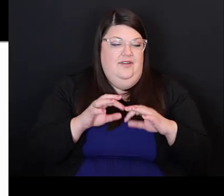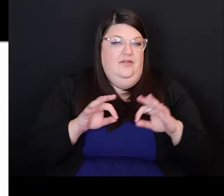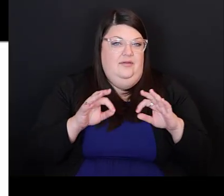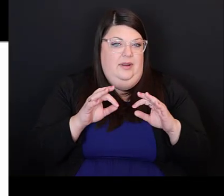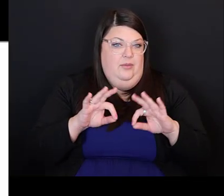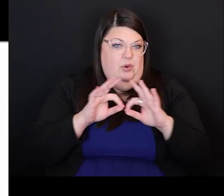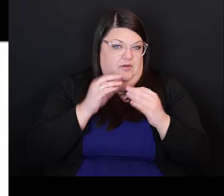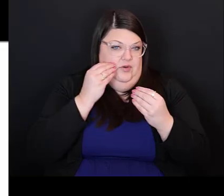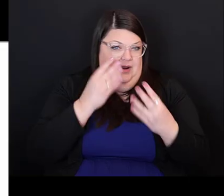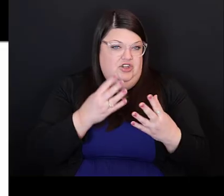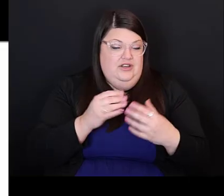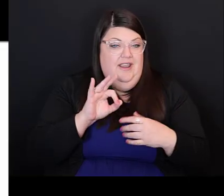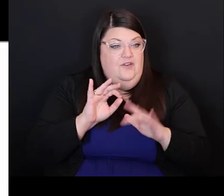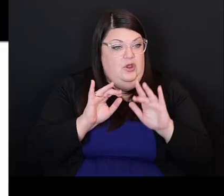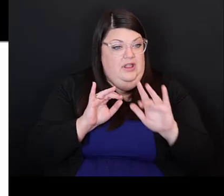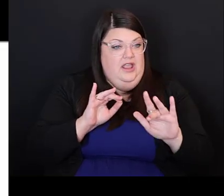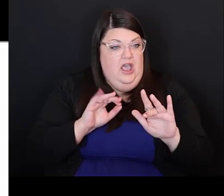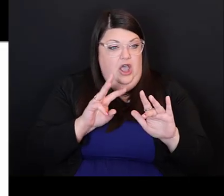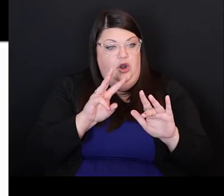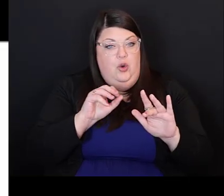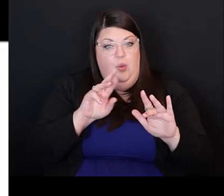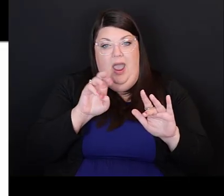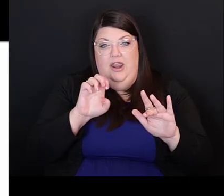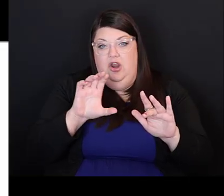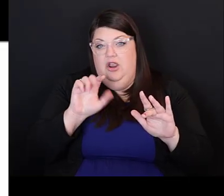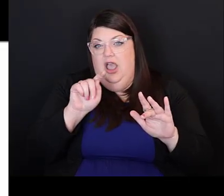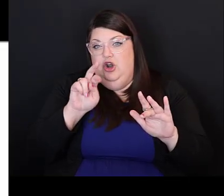If you click on the wire cutter link on the website,